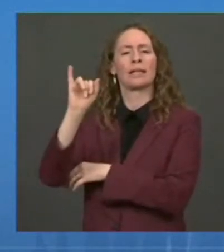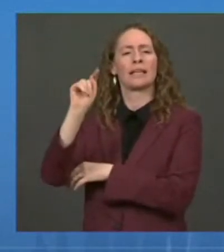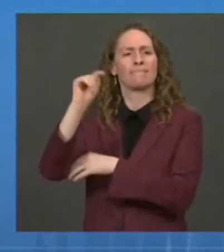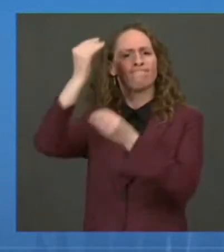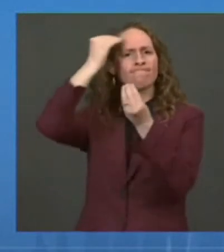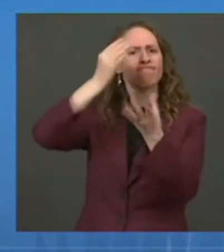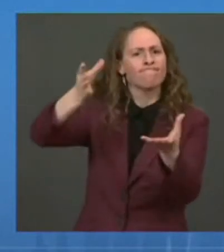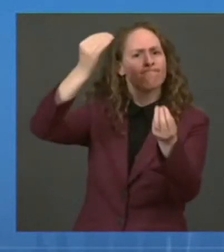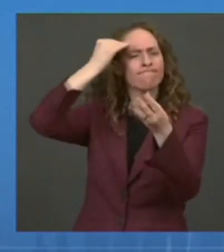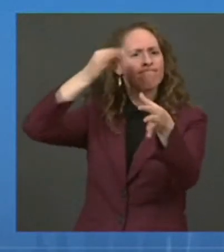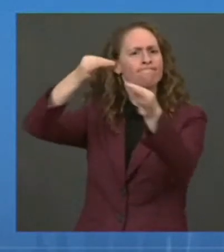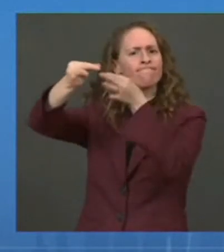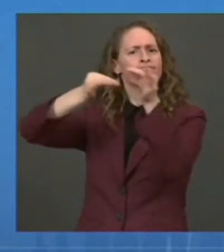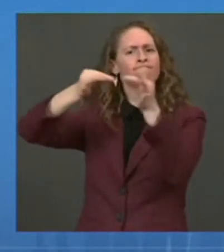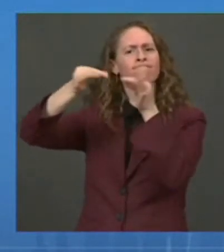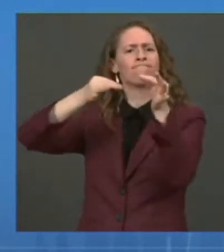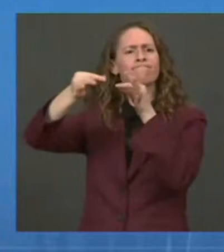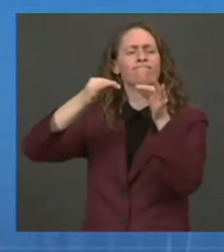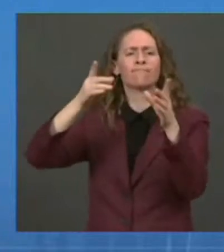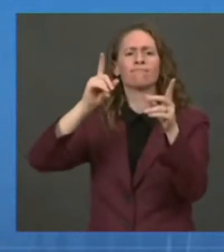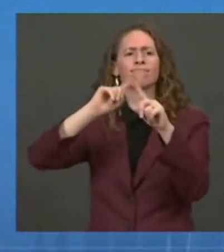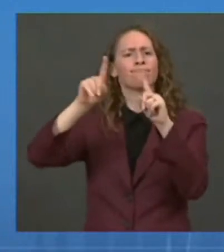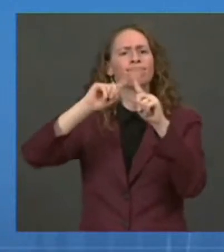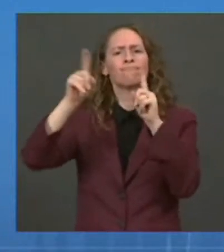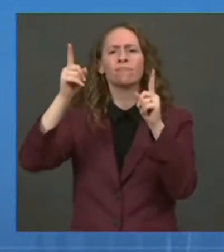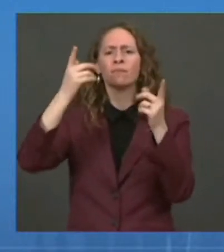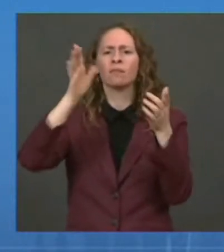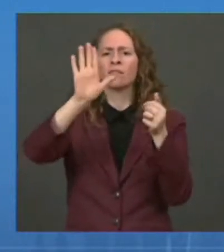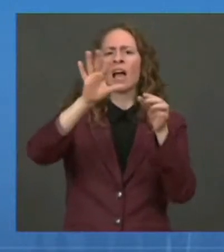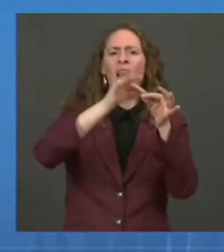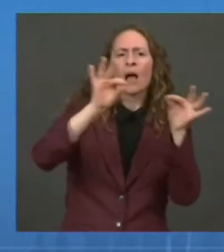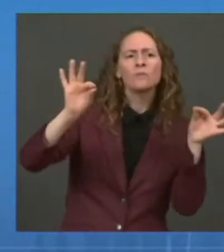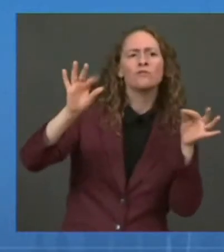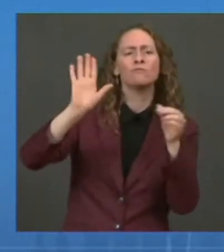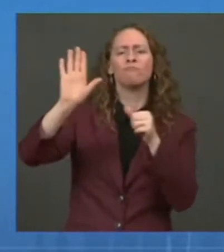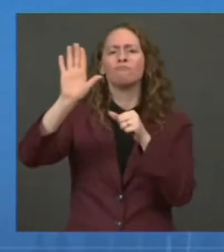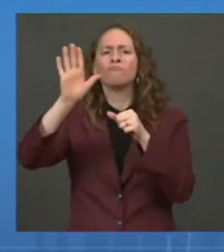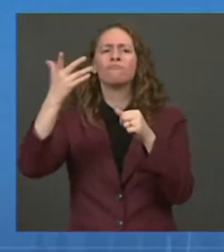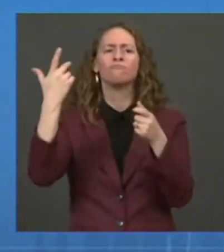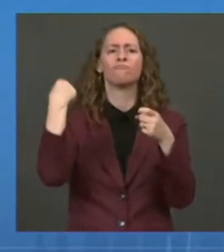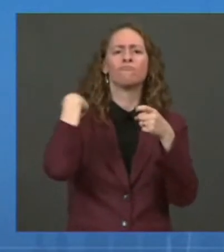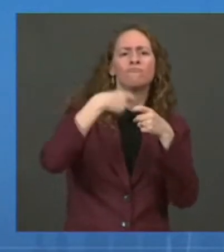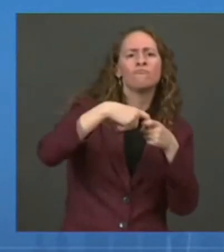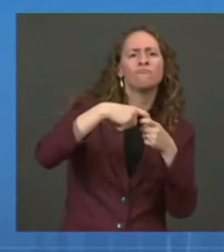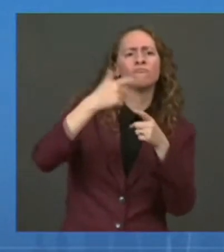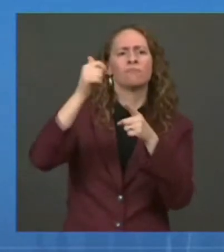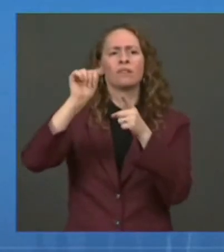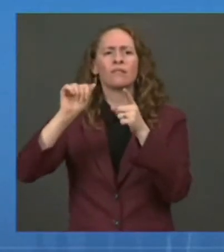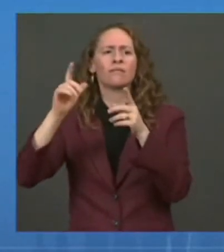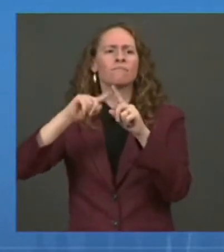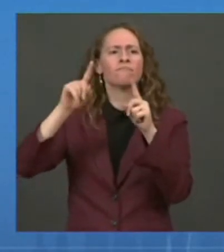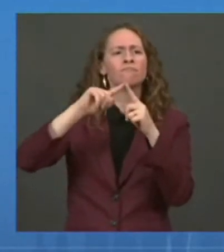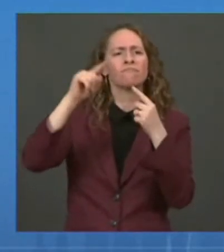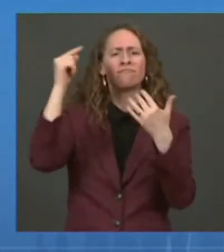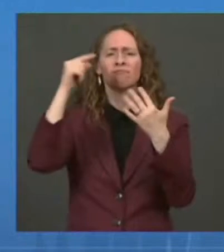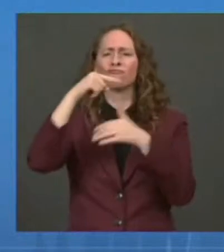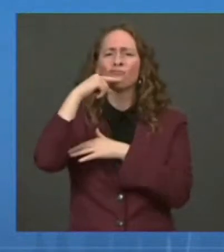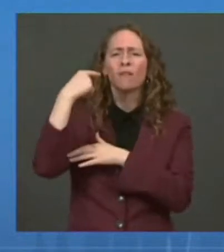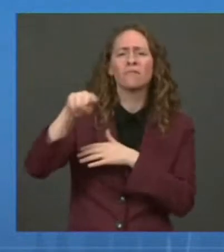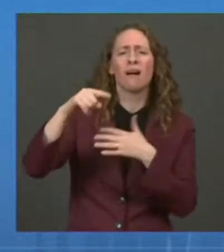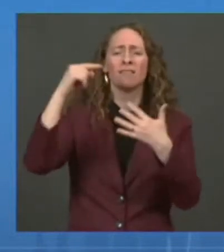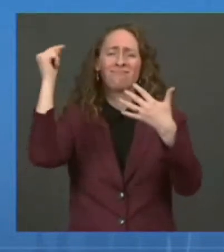AND GEARING UP TO SHARE